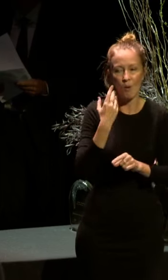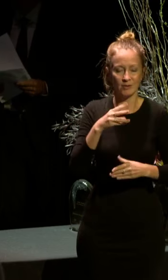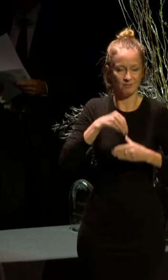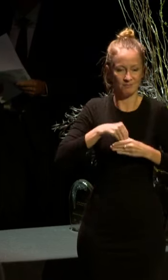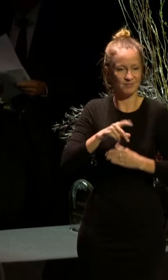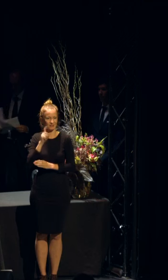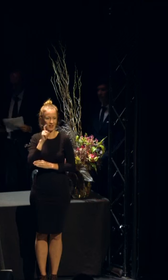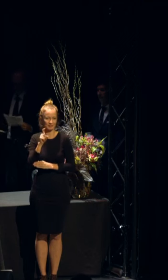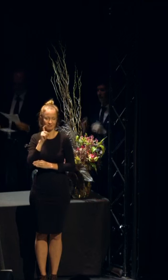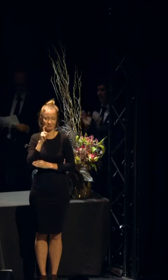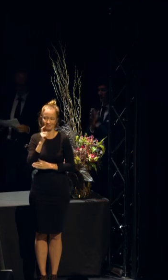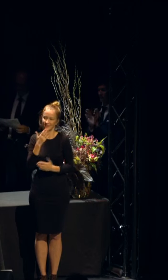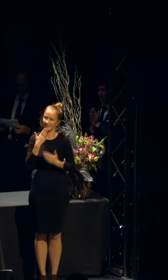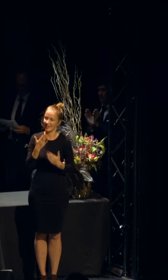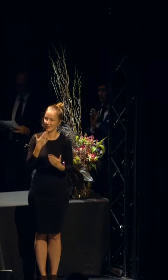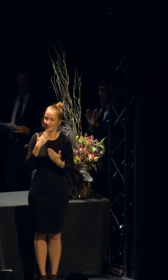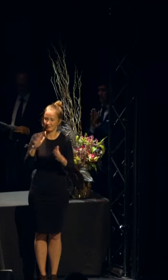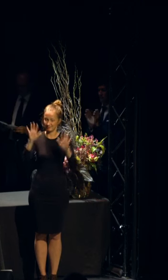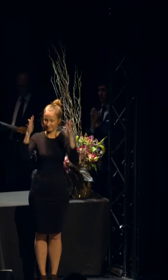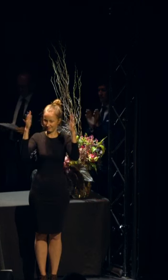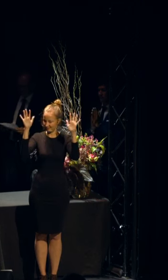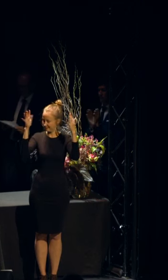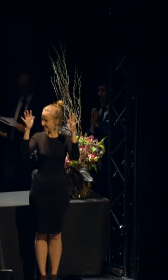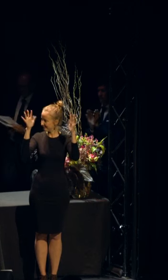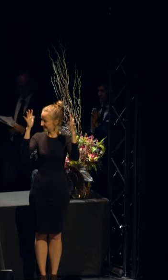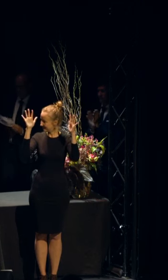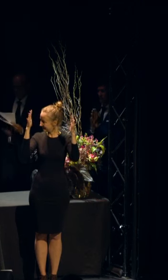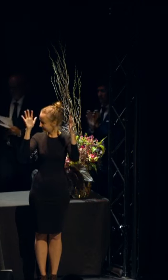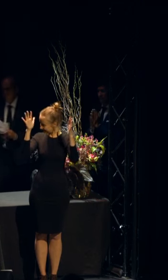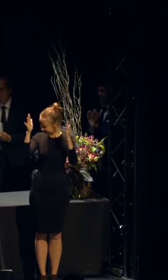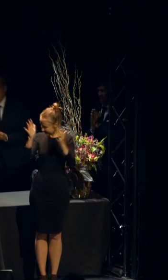Thank you. And we're gonna play you a song!